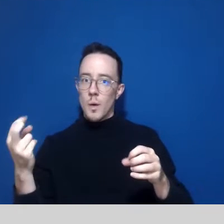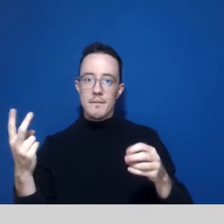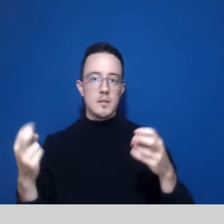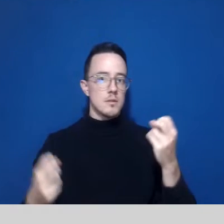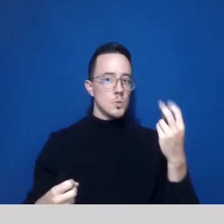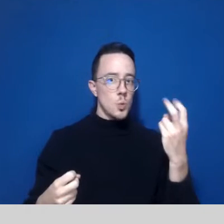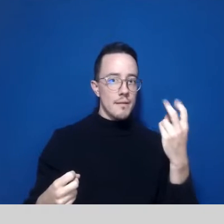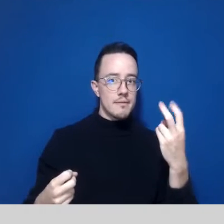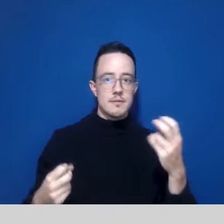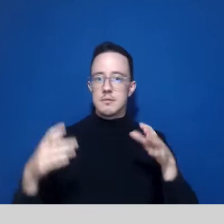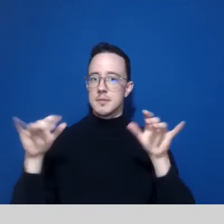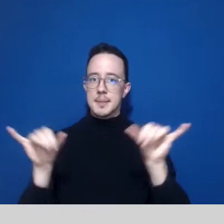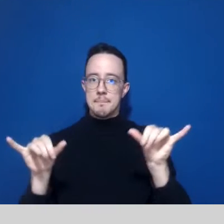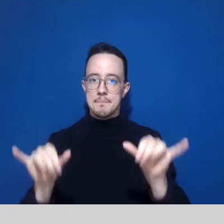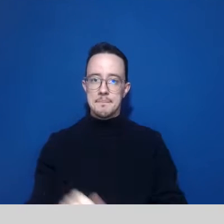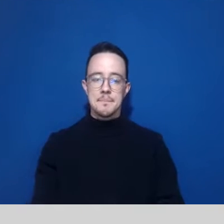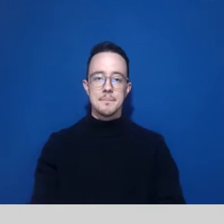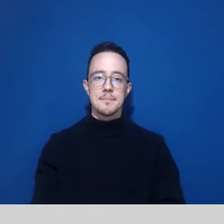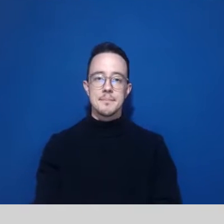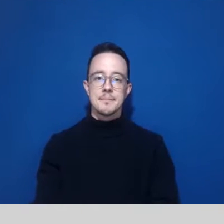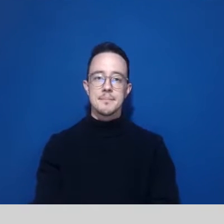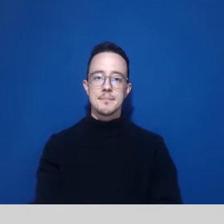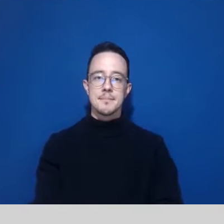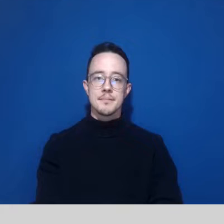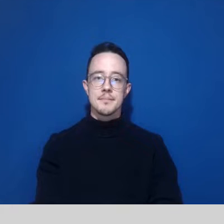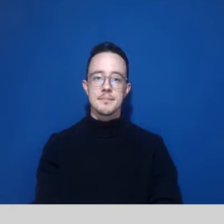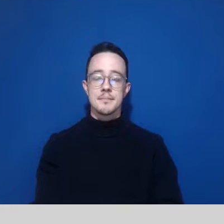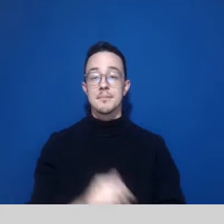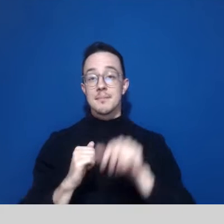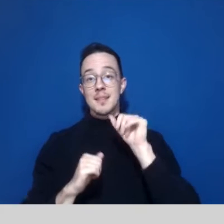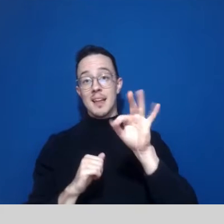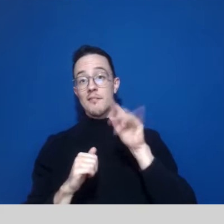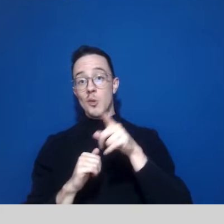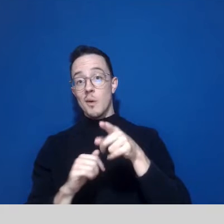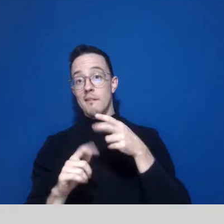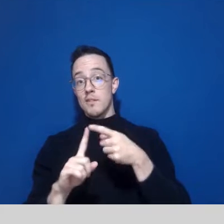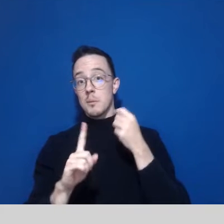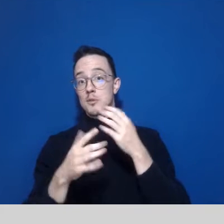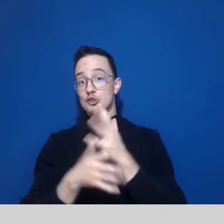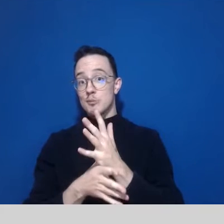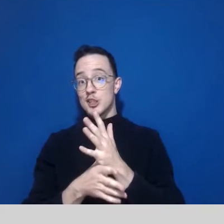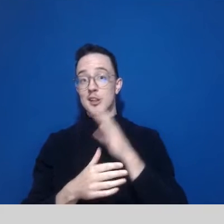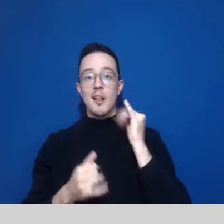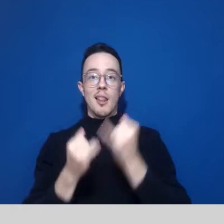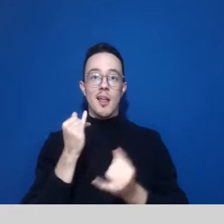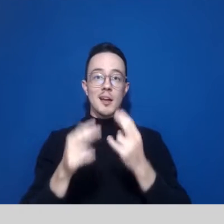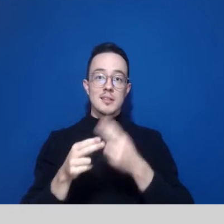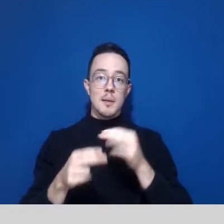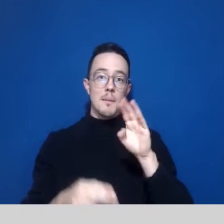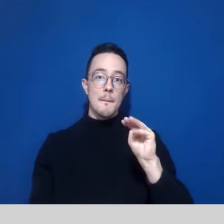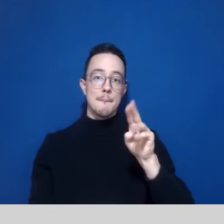is 12 characters or 12 bytes. On the other hand, if you are from Germany,